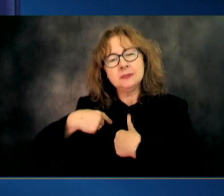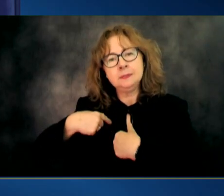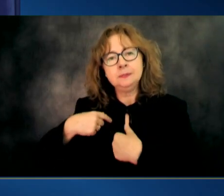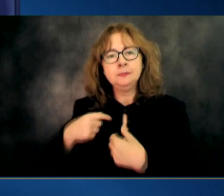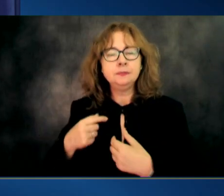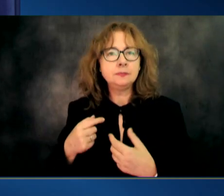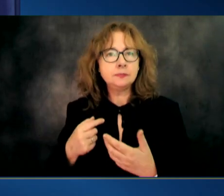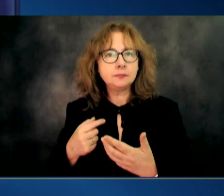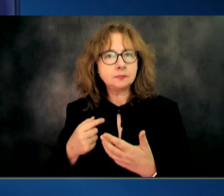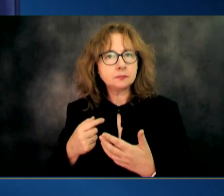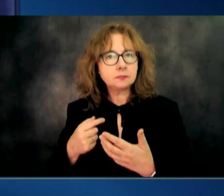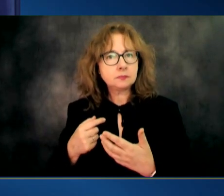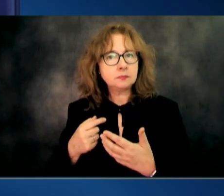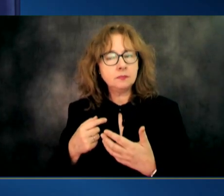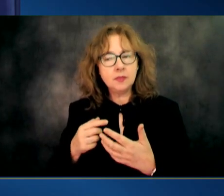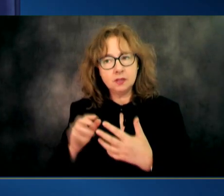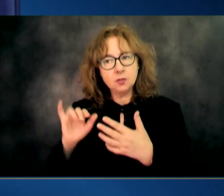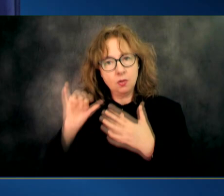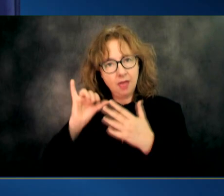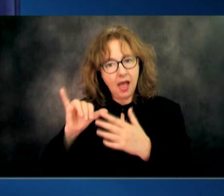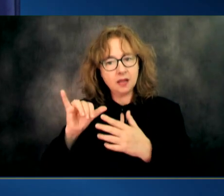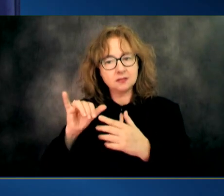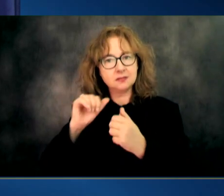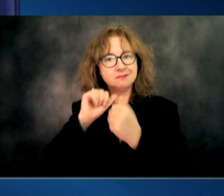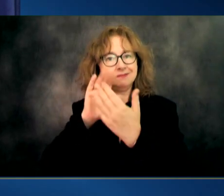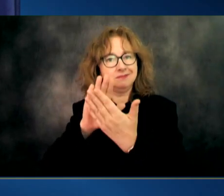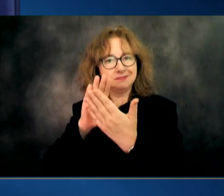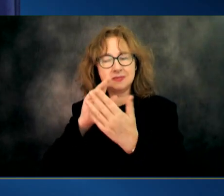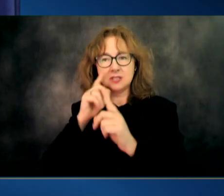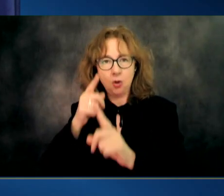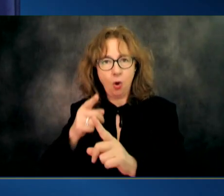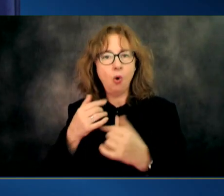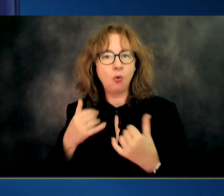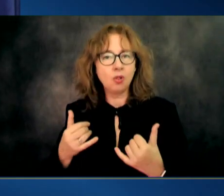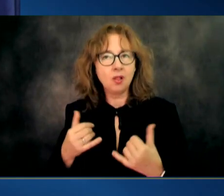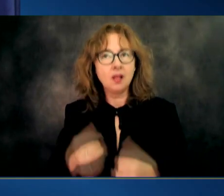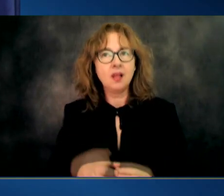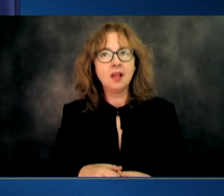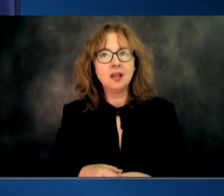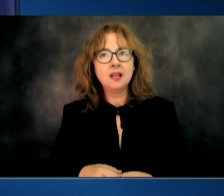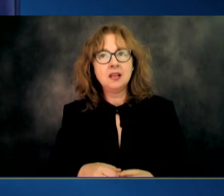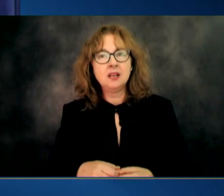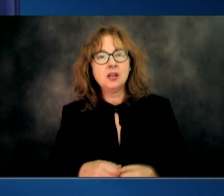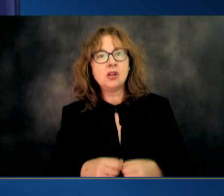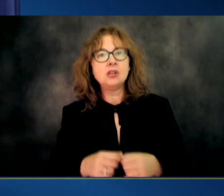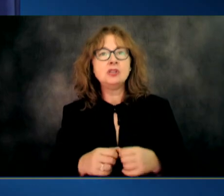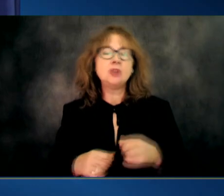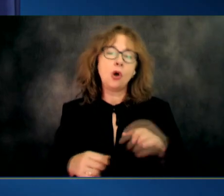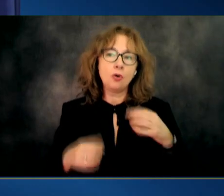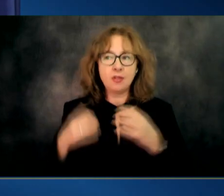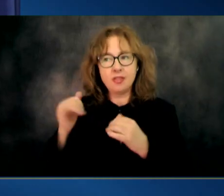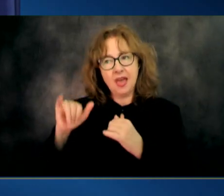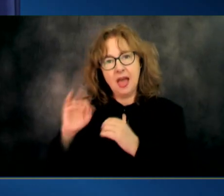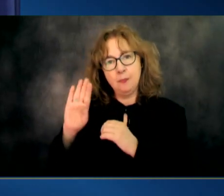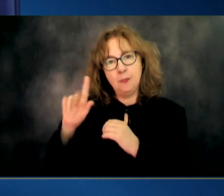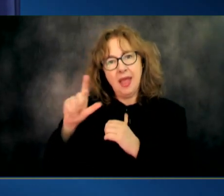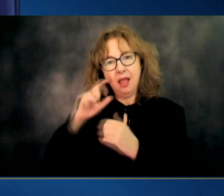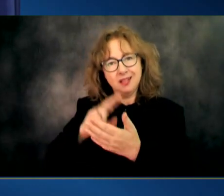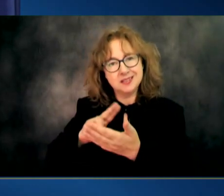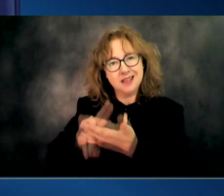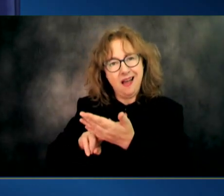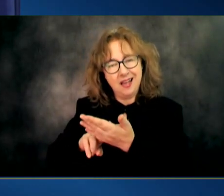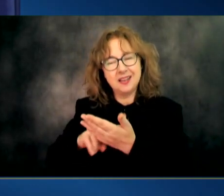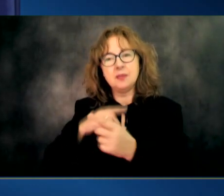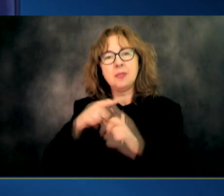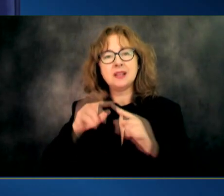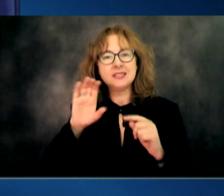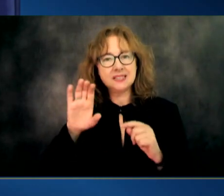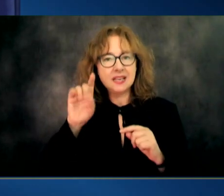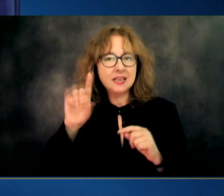that's really kind of our goal at this moment. So, between this bill and the CDC grant that our